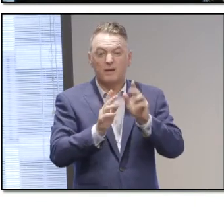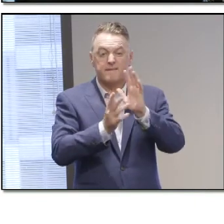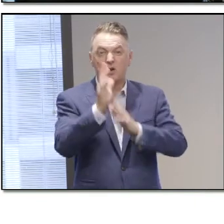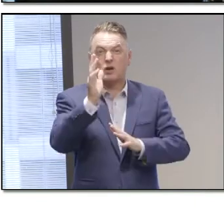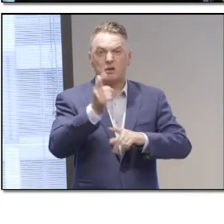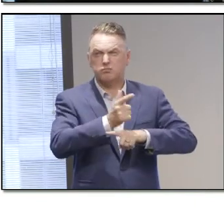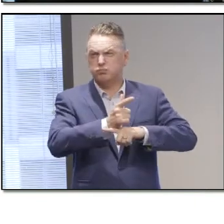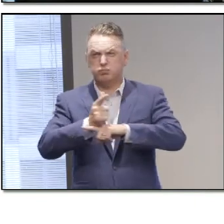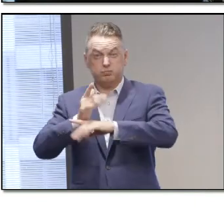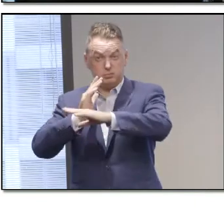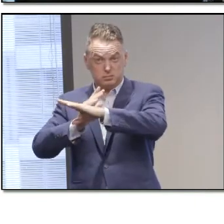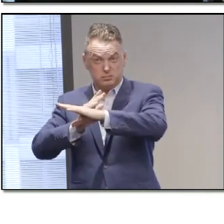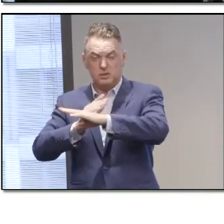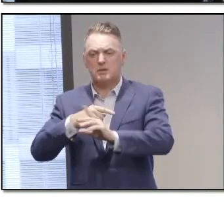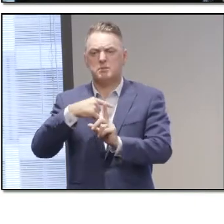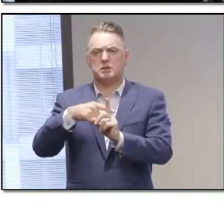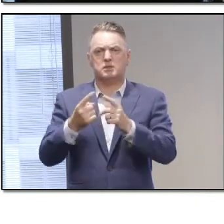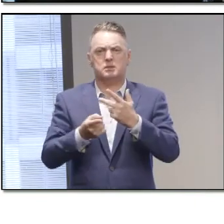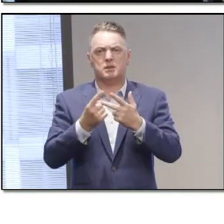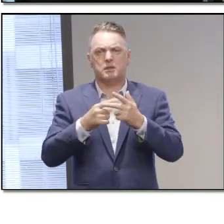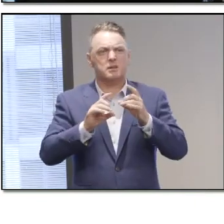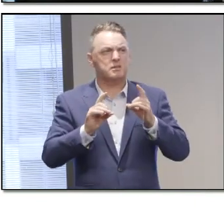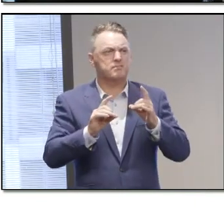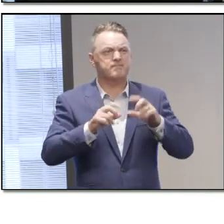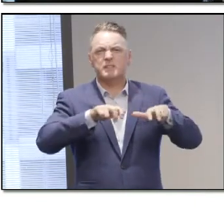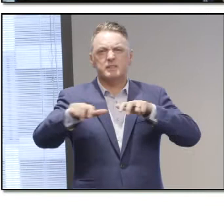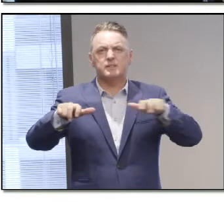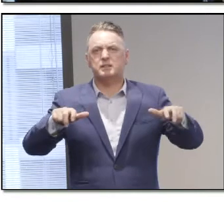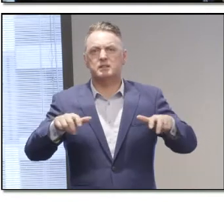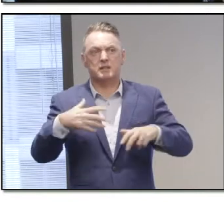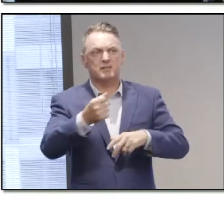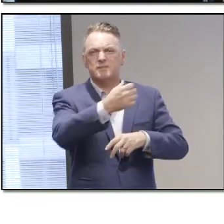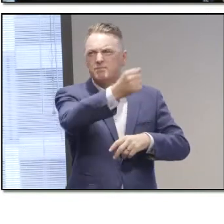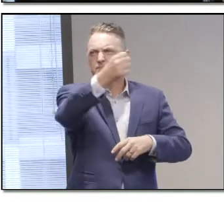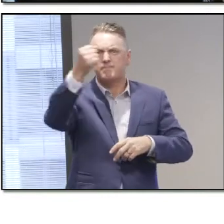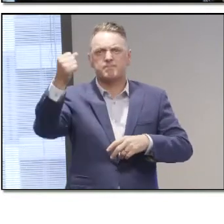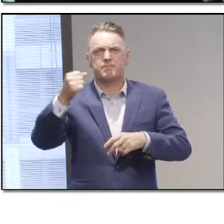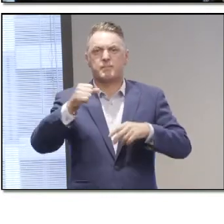but they were also used in a whole range of other activities and are present in indoor sources as